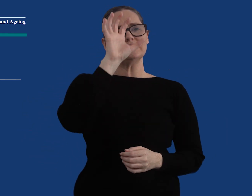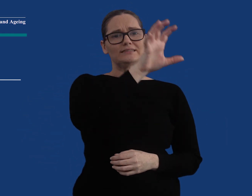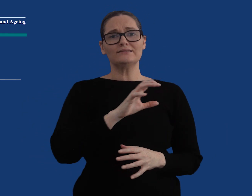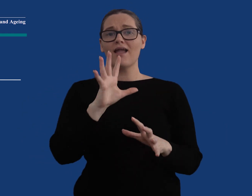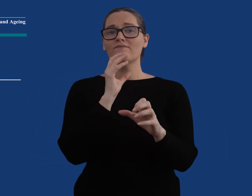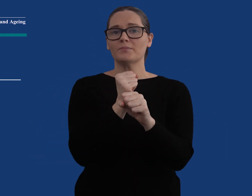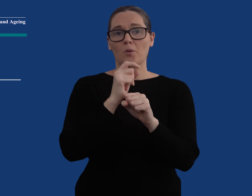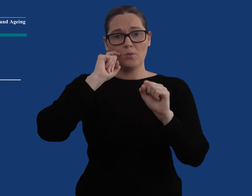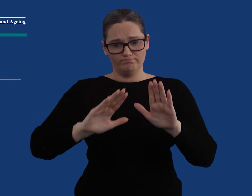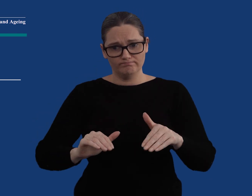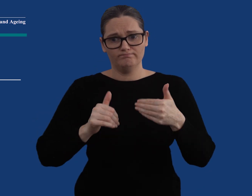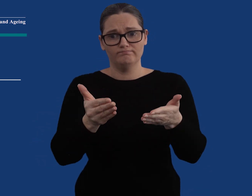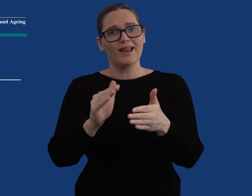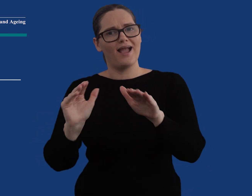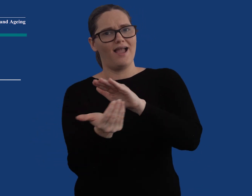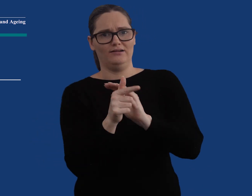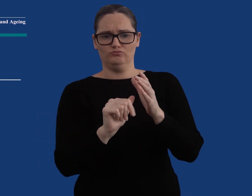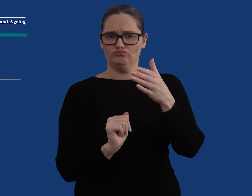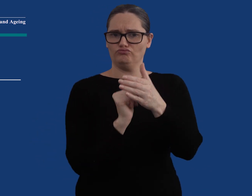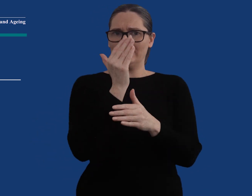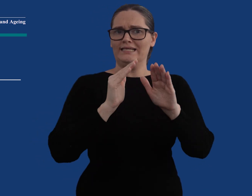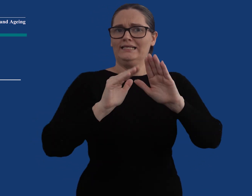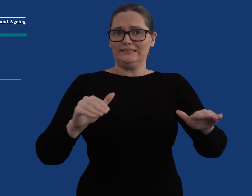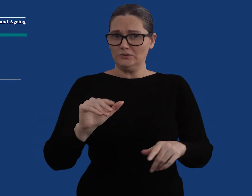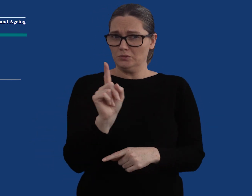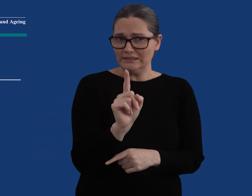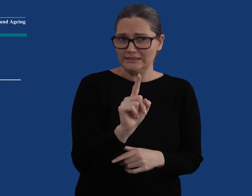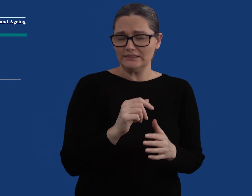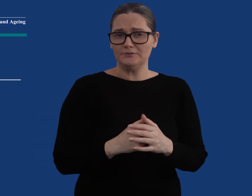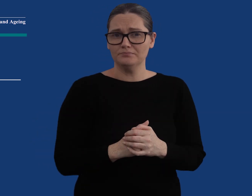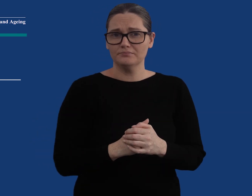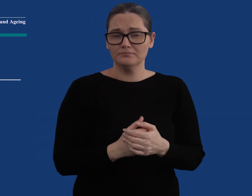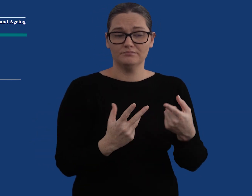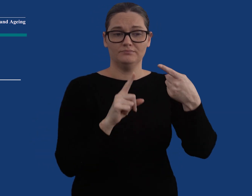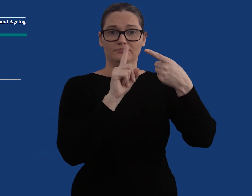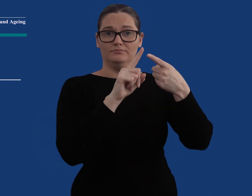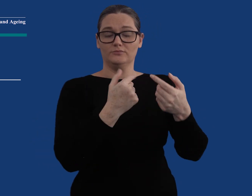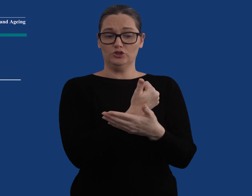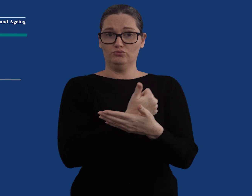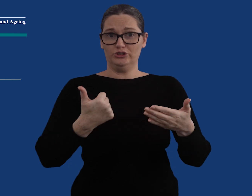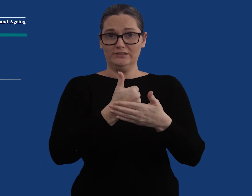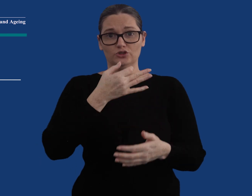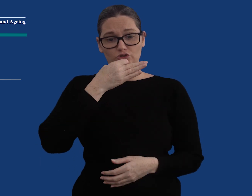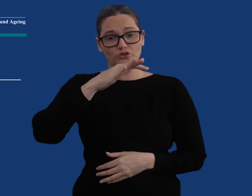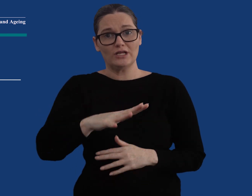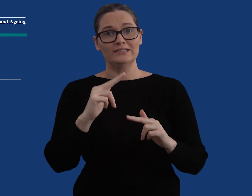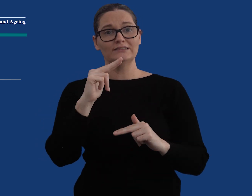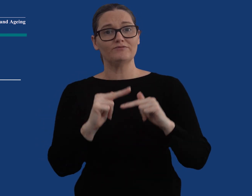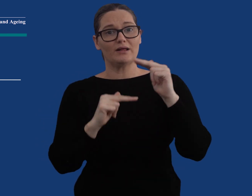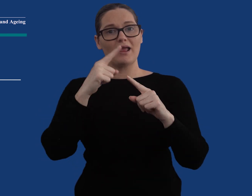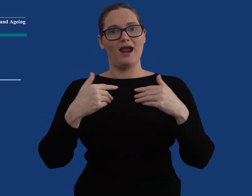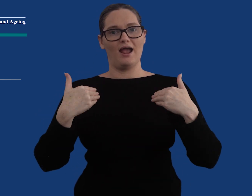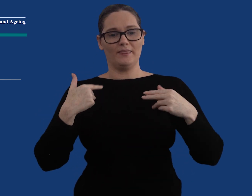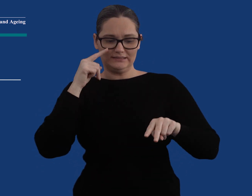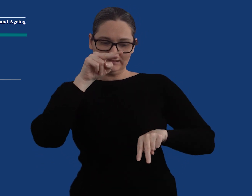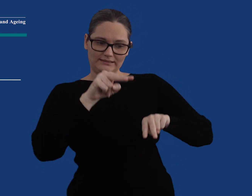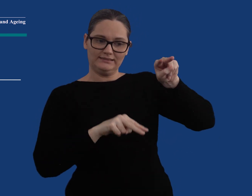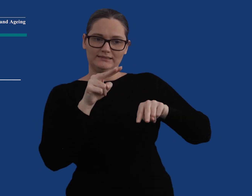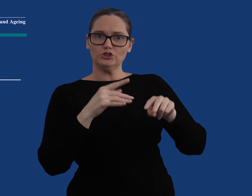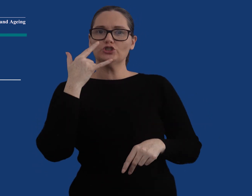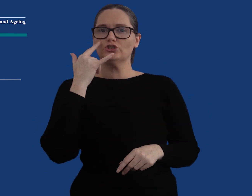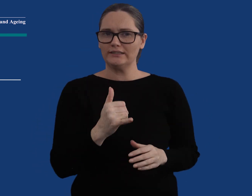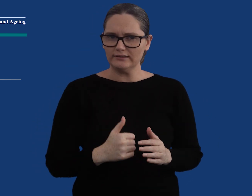State and territory governments will deliver routine child development and health assessment checks,